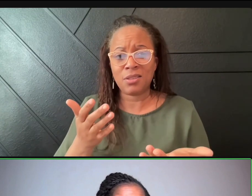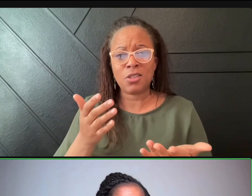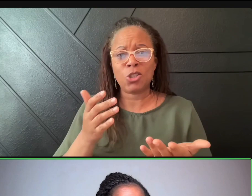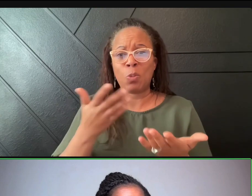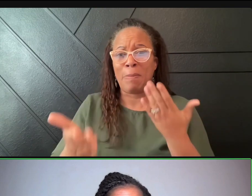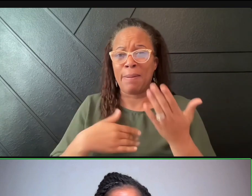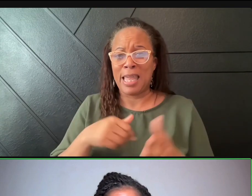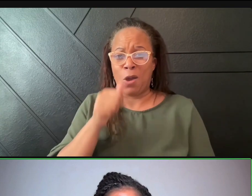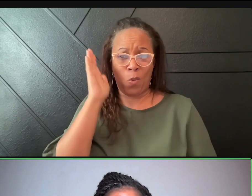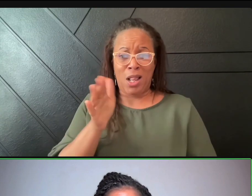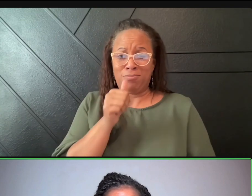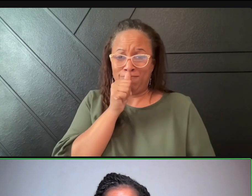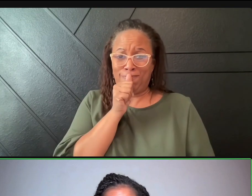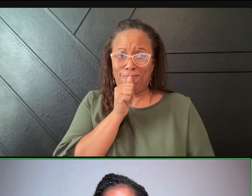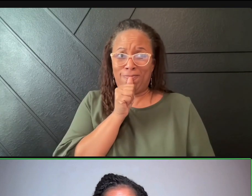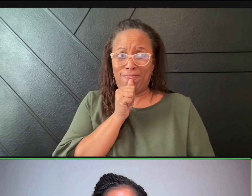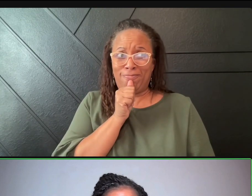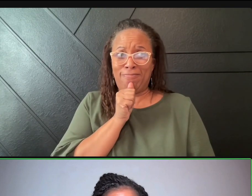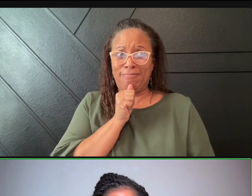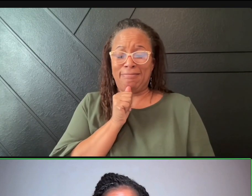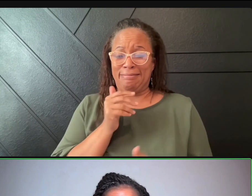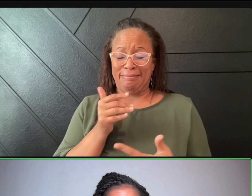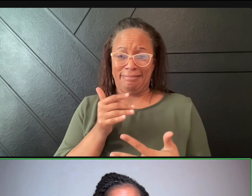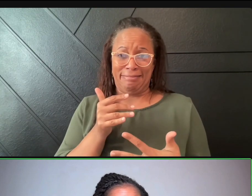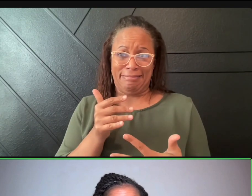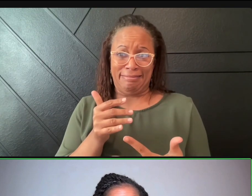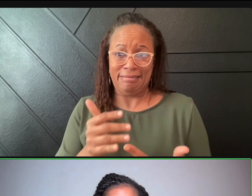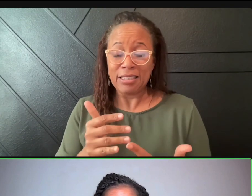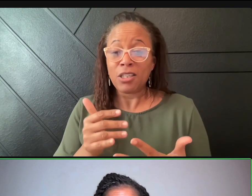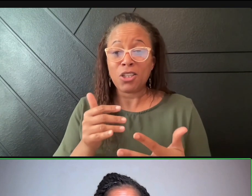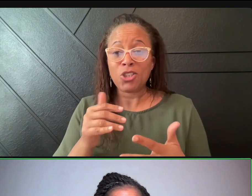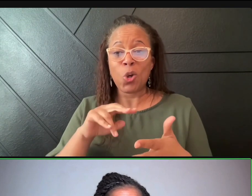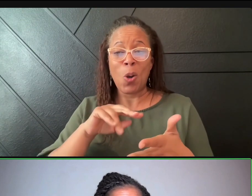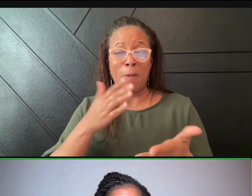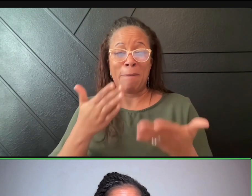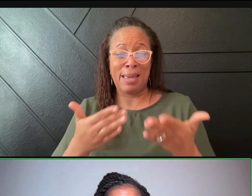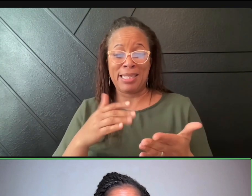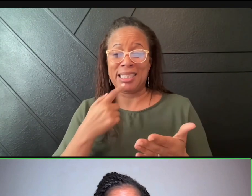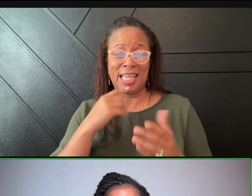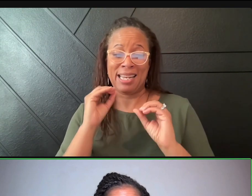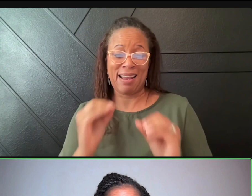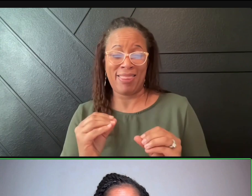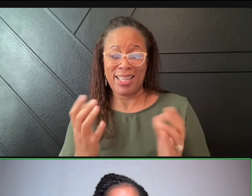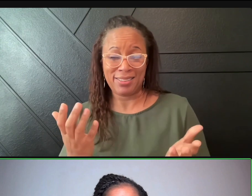They may be concerned about retaliation or losing their job. So they may just try and stick it out.